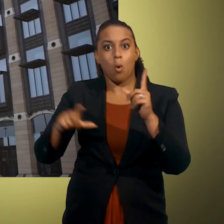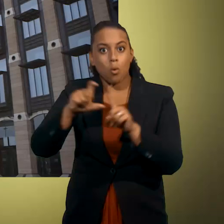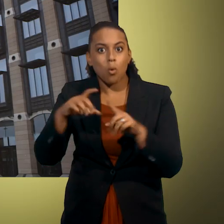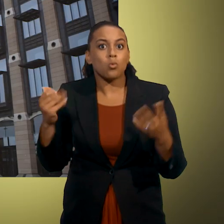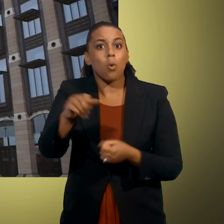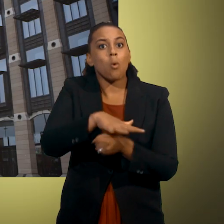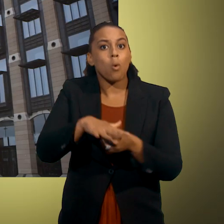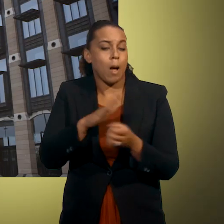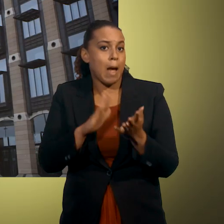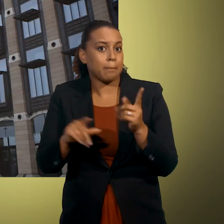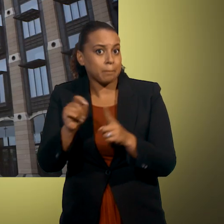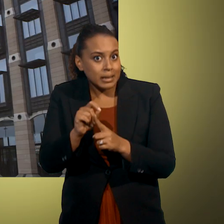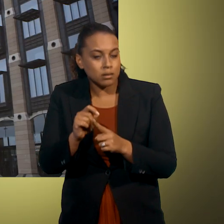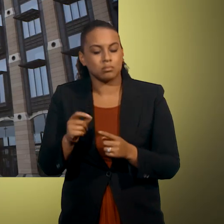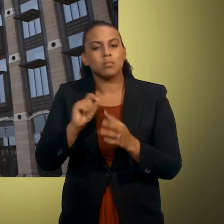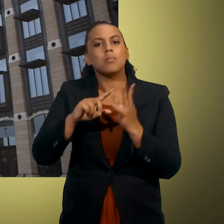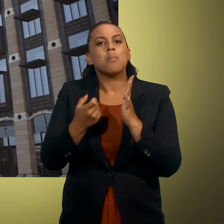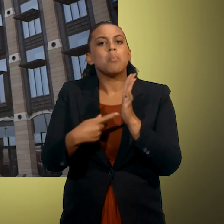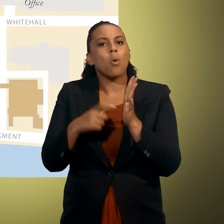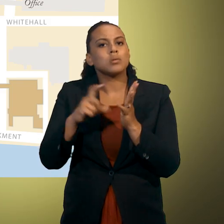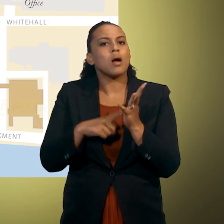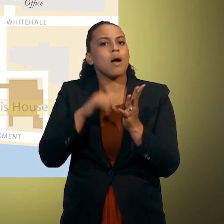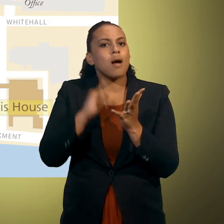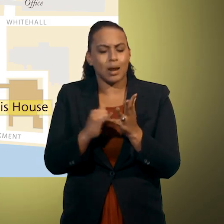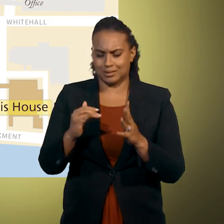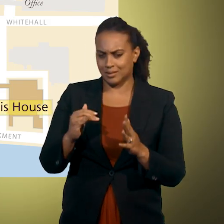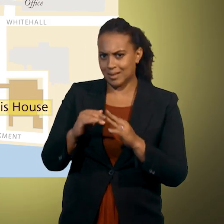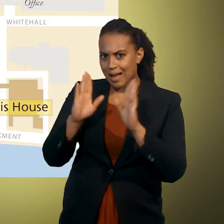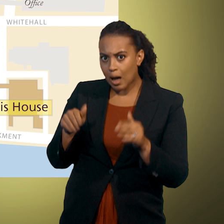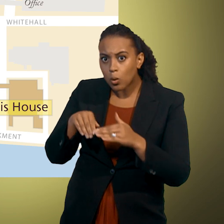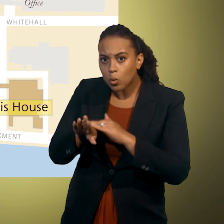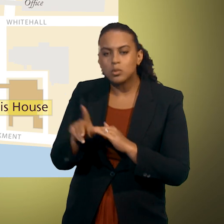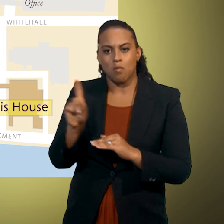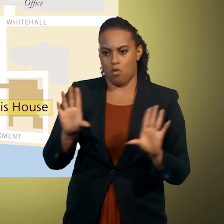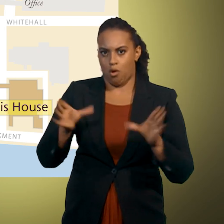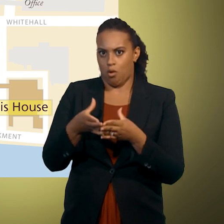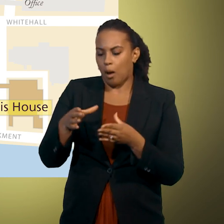Many visitors come to Portcullis House on the Embankment for certain Select Committee hearings and events.